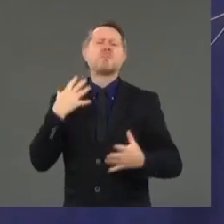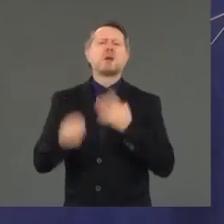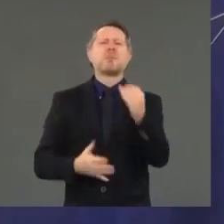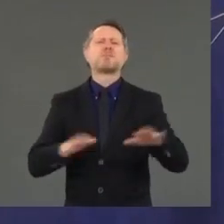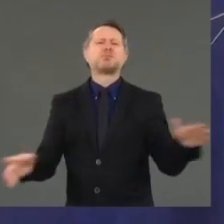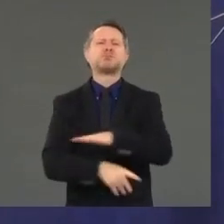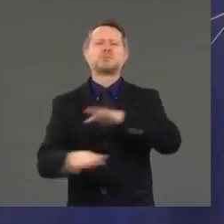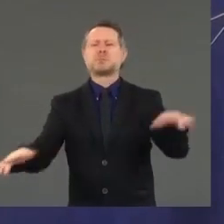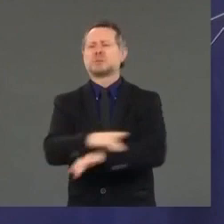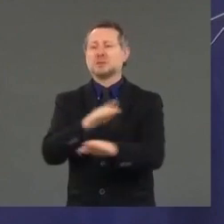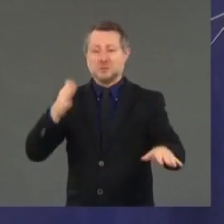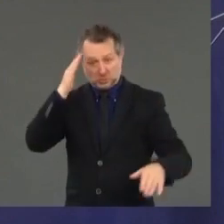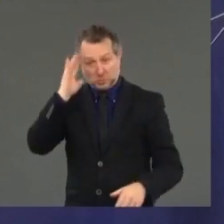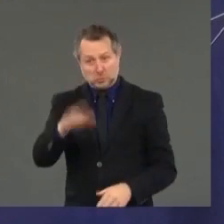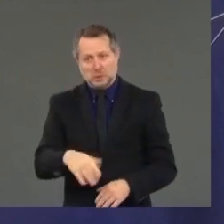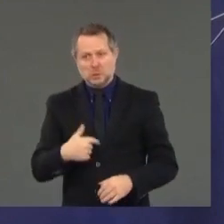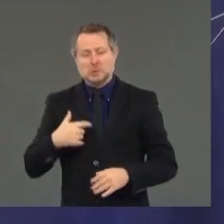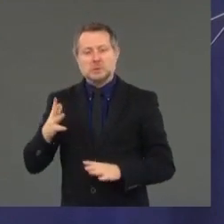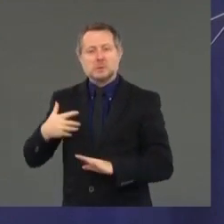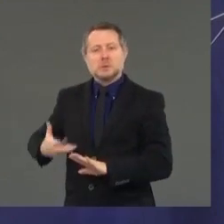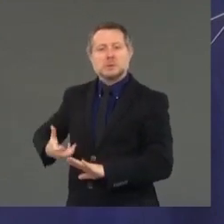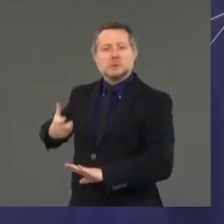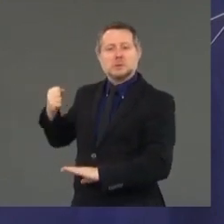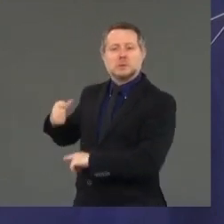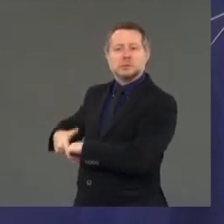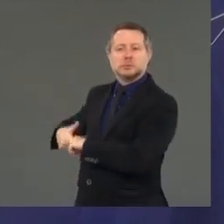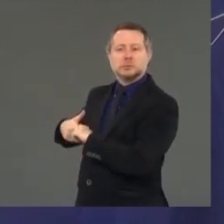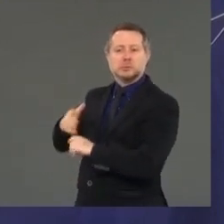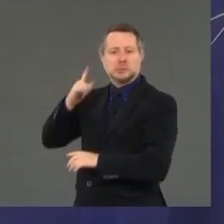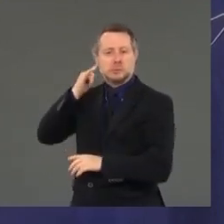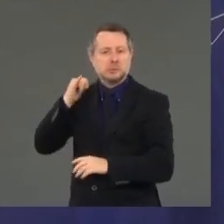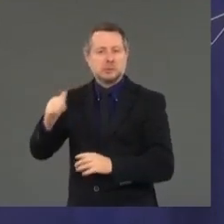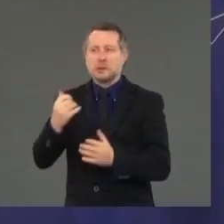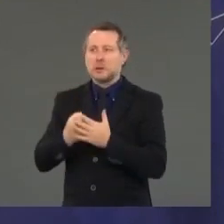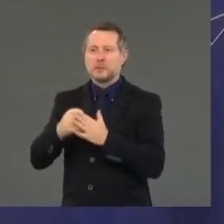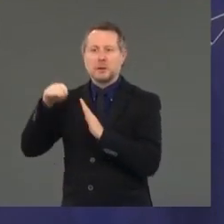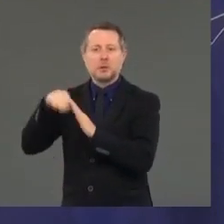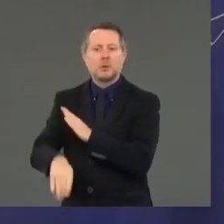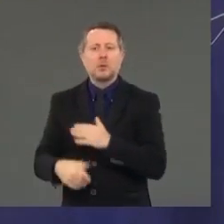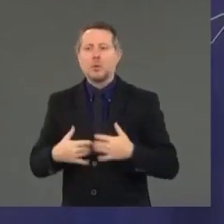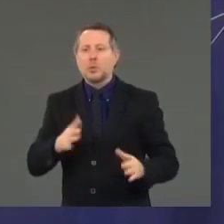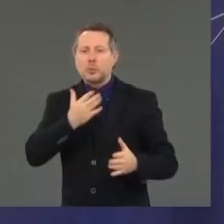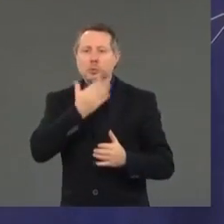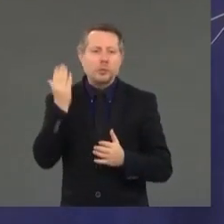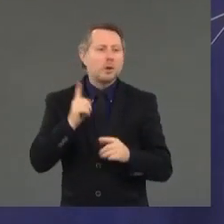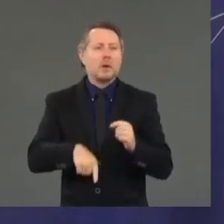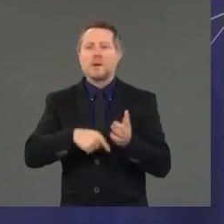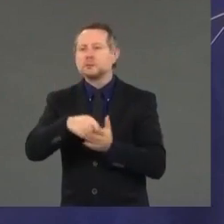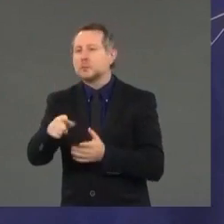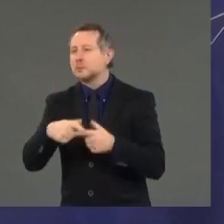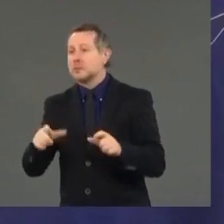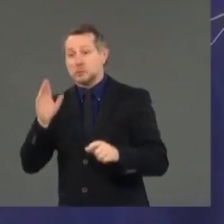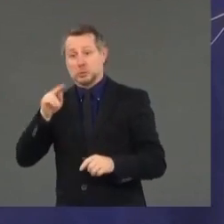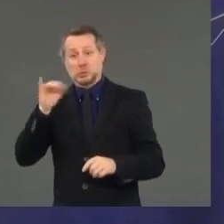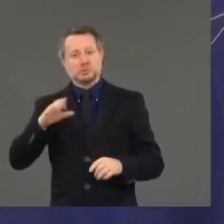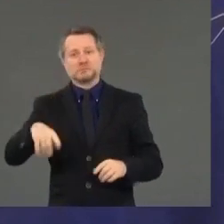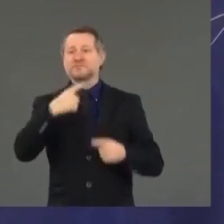I UNDERSTAND THE DESIRE REOPEN EVERYTHING LET'S GO, WE'VE BEEN ON PAUSE FOR TOO LONG, THE